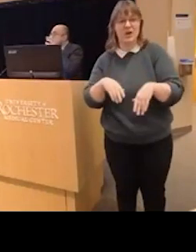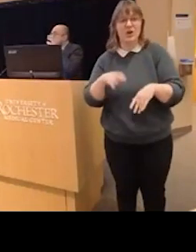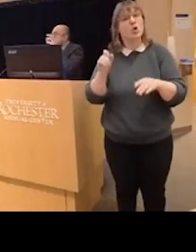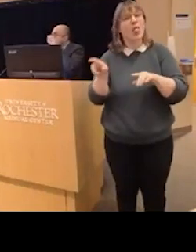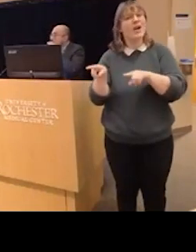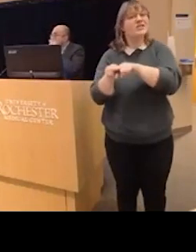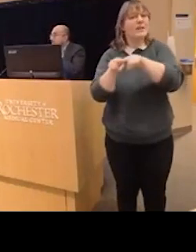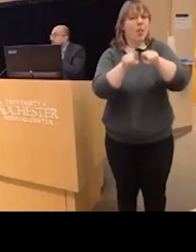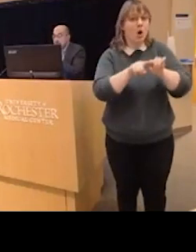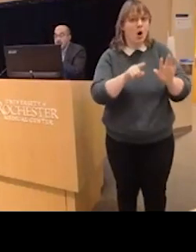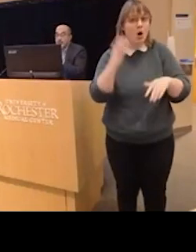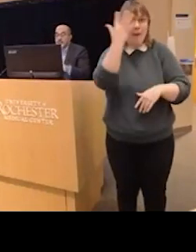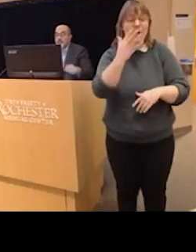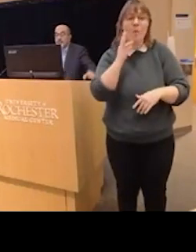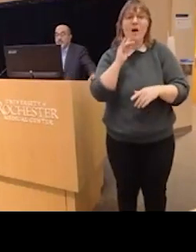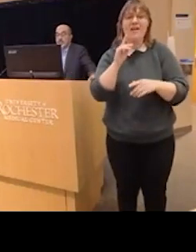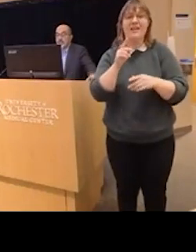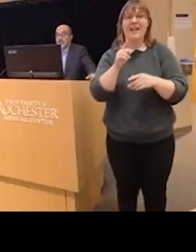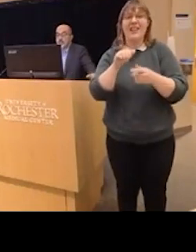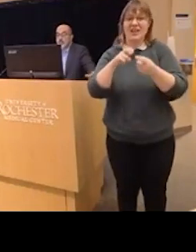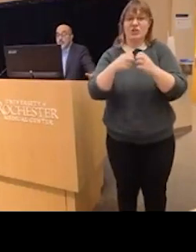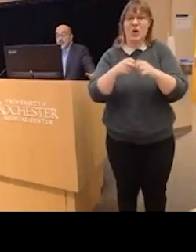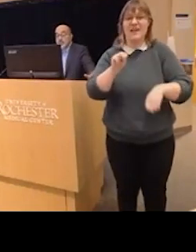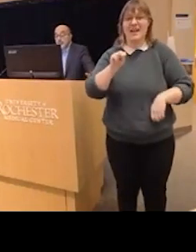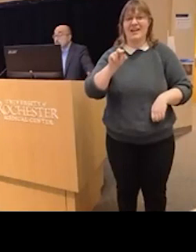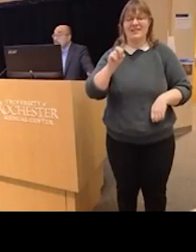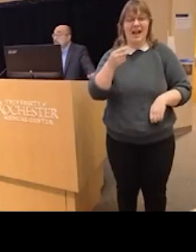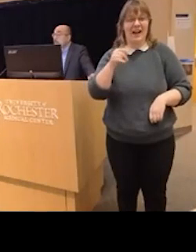except for this issue of their negative affect and they were prescribed opioids prospectively